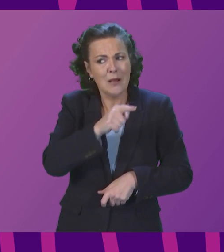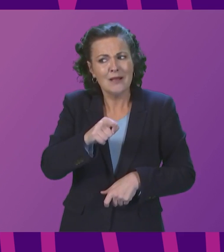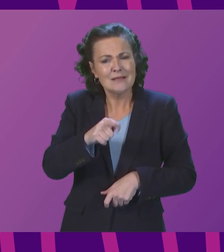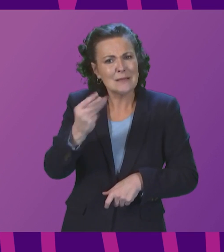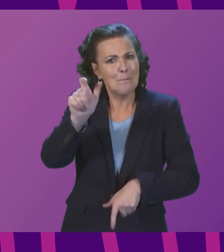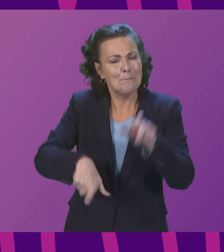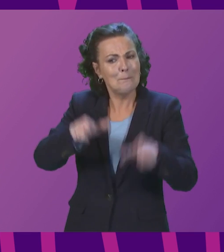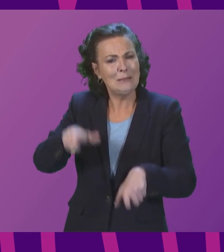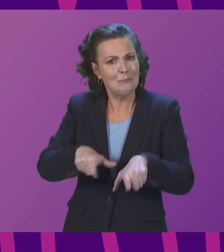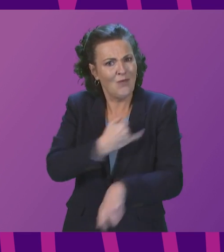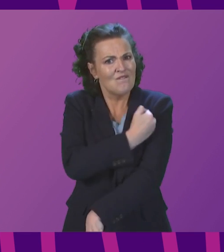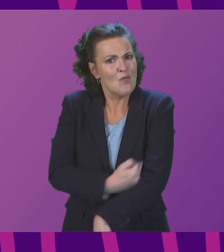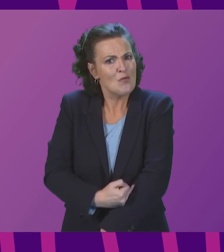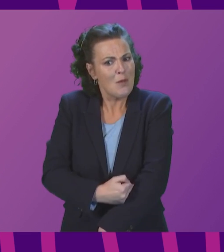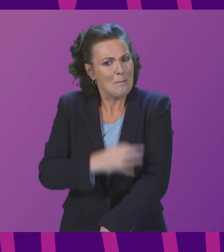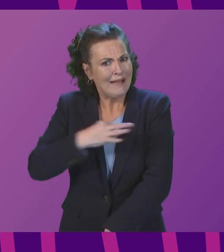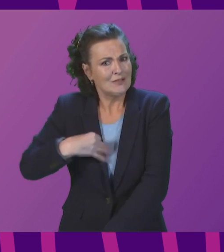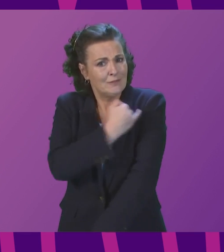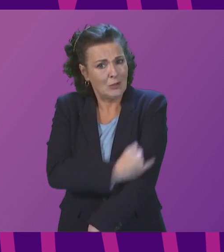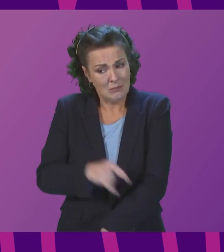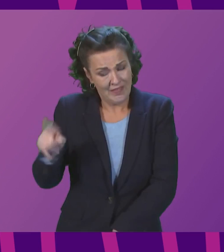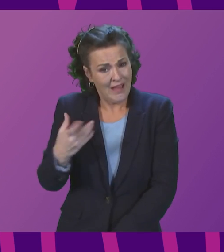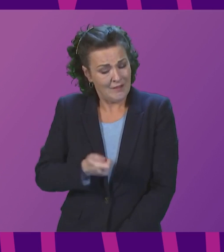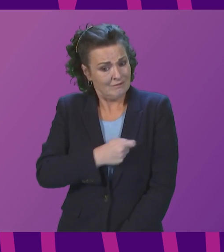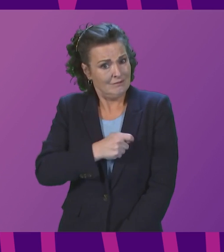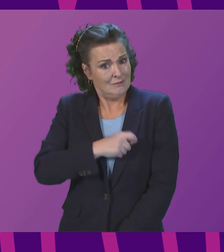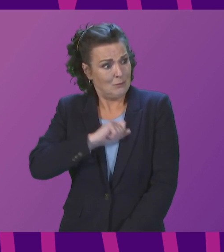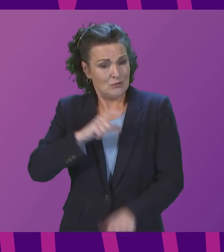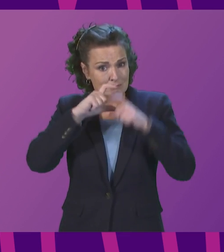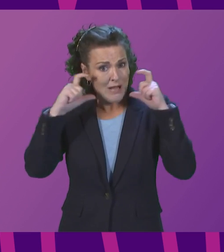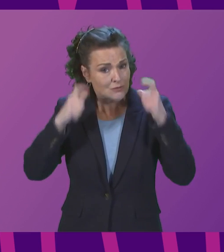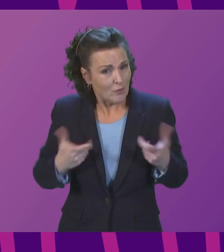We need to consider their needs and concerns as well, so that is a really important point,